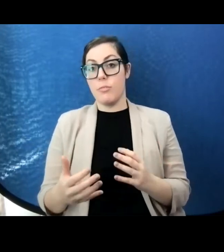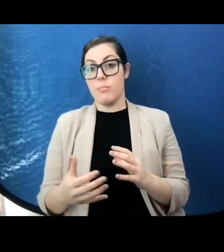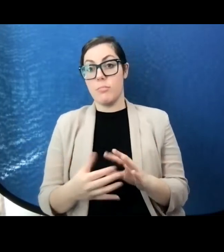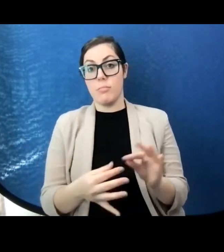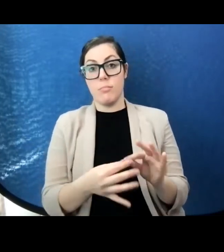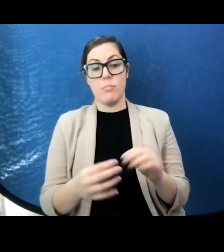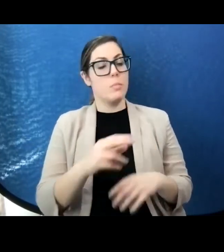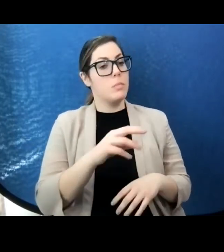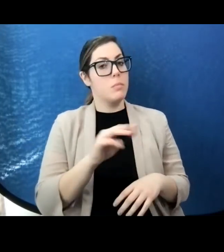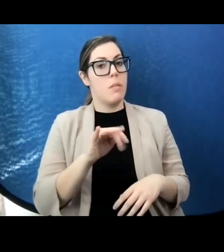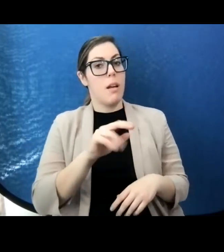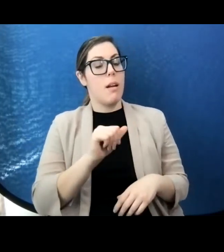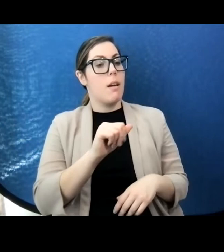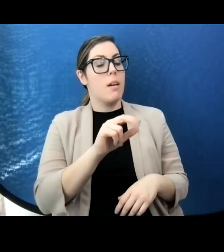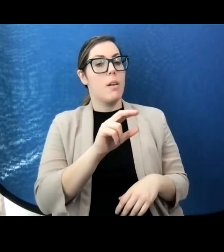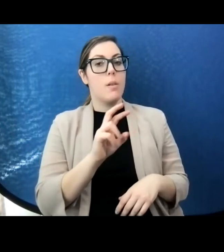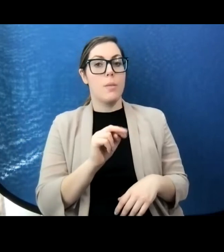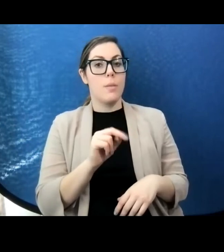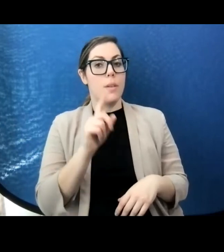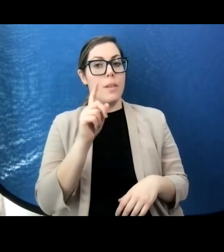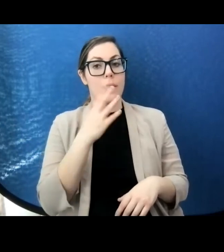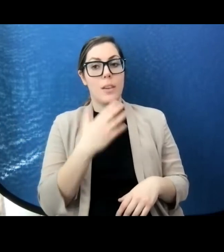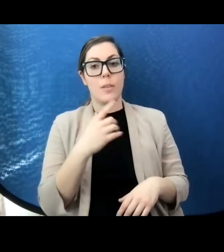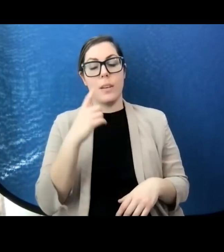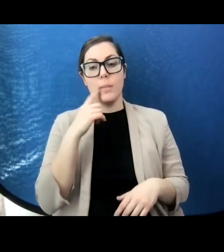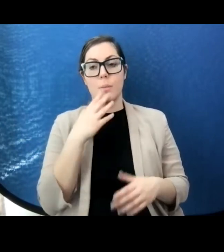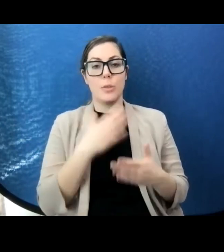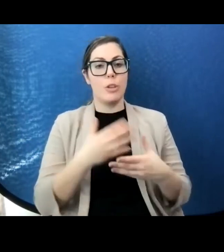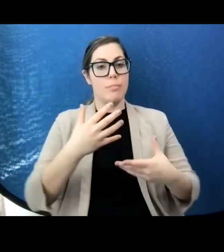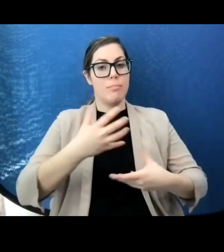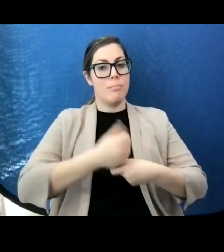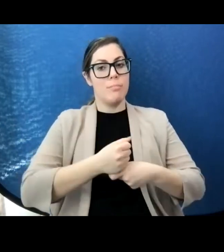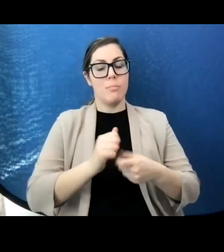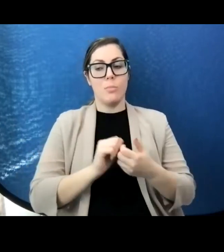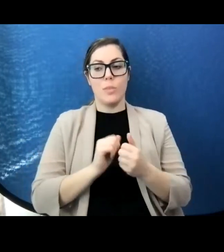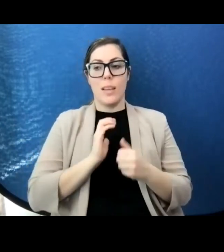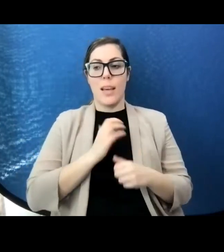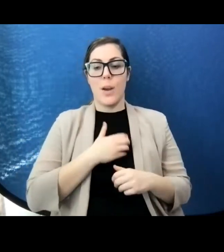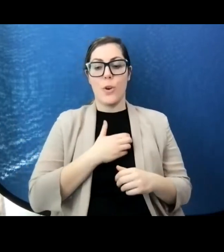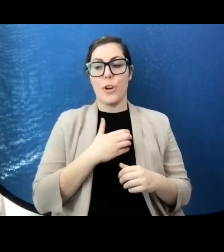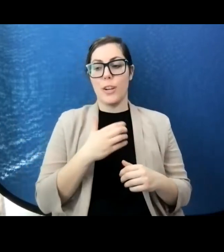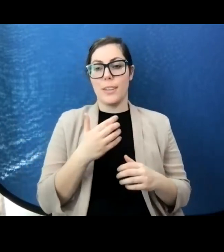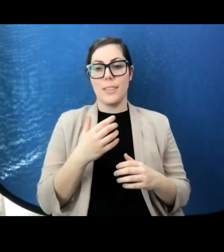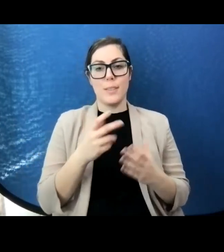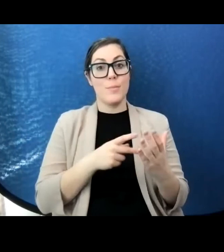I think this was a great synopsis of our upcoming and refined Access to Exchange Summit, and